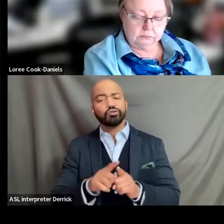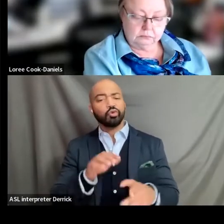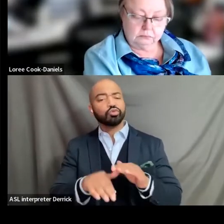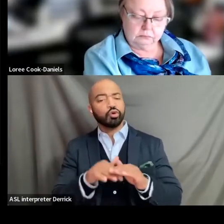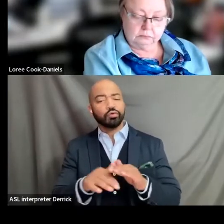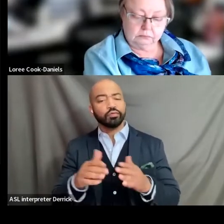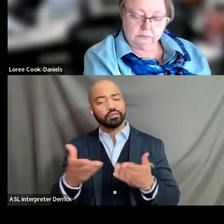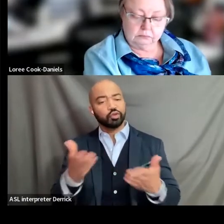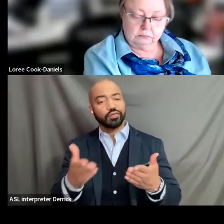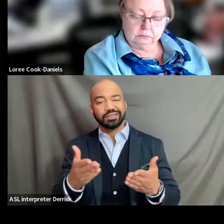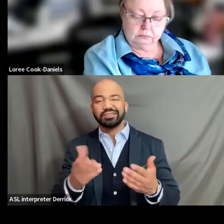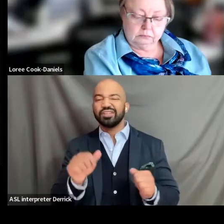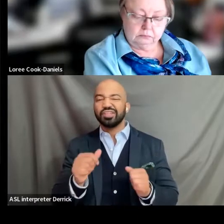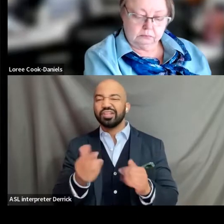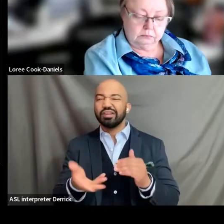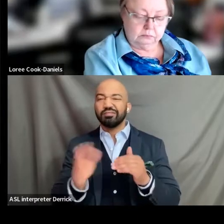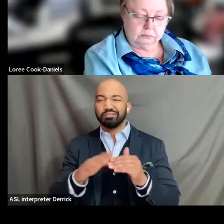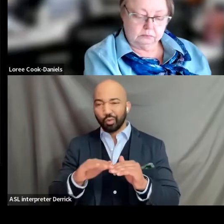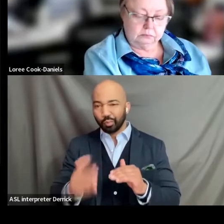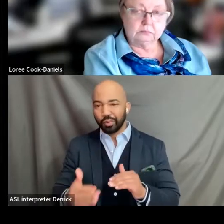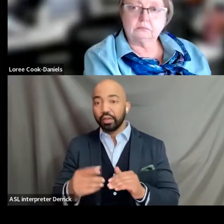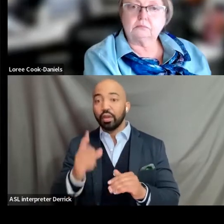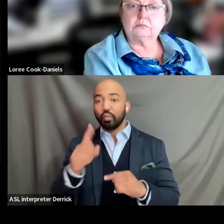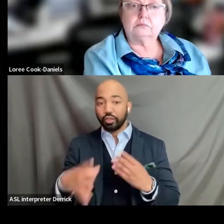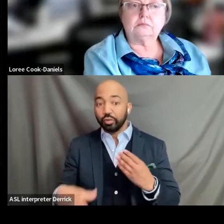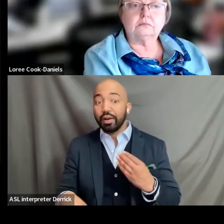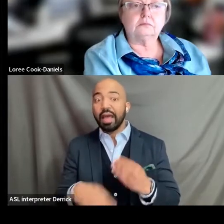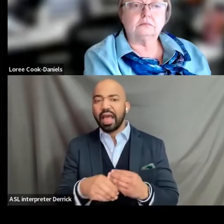might increase or decrease when we add in things like race